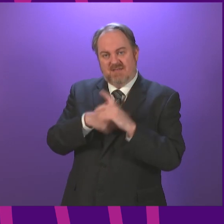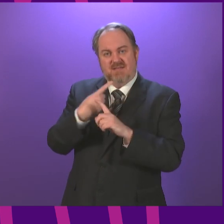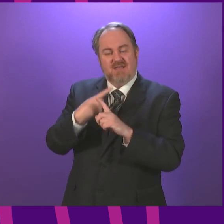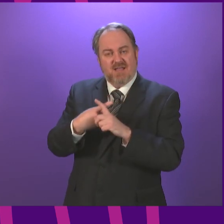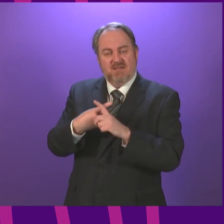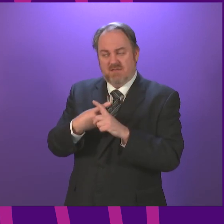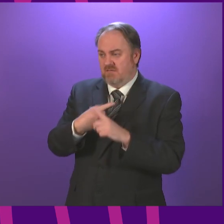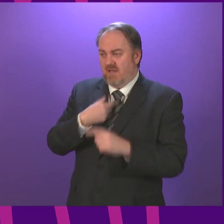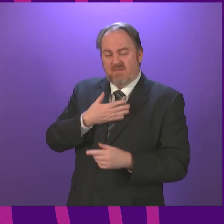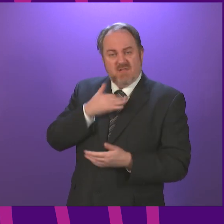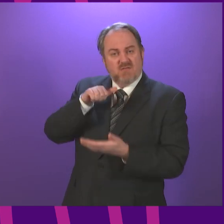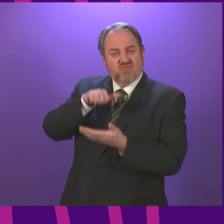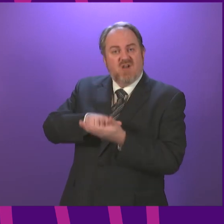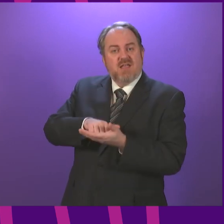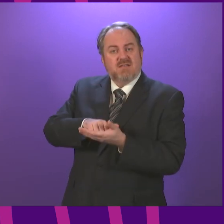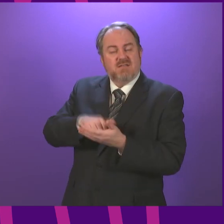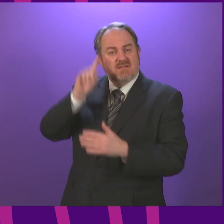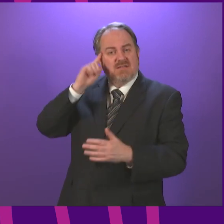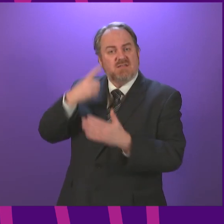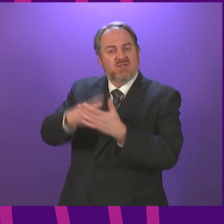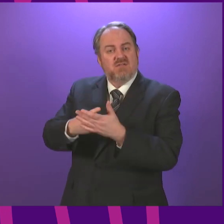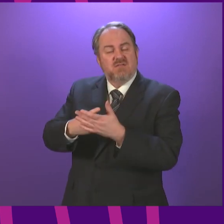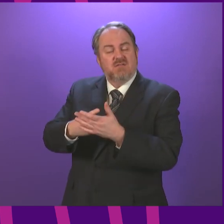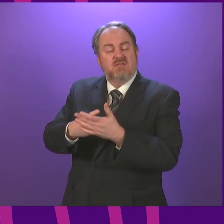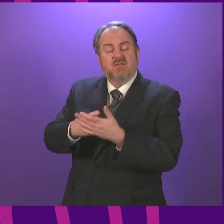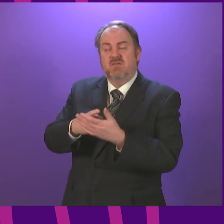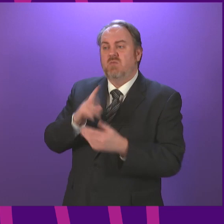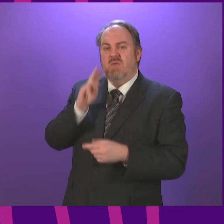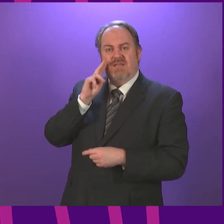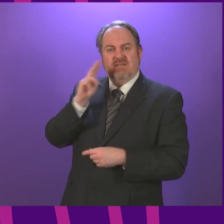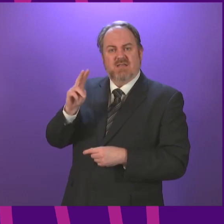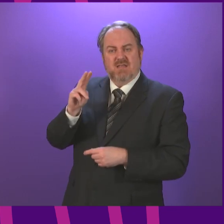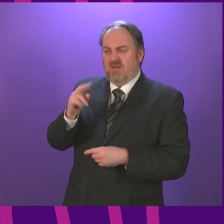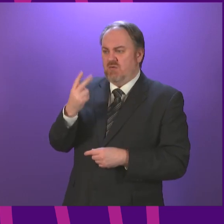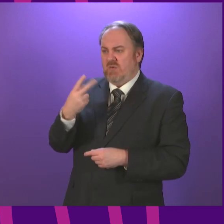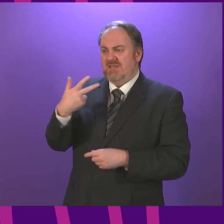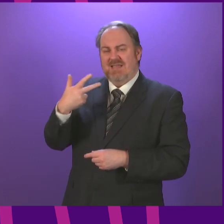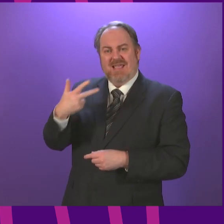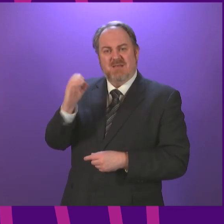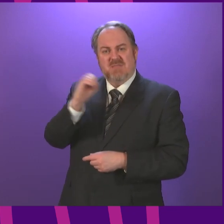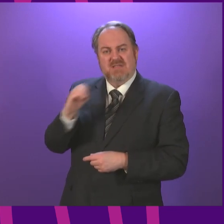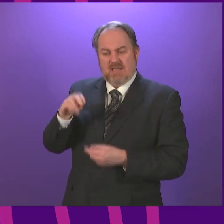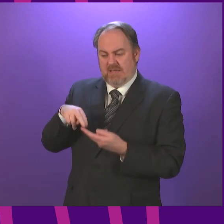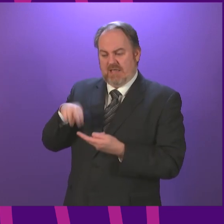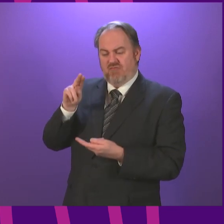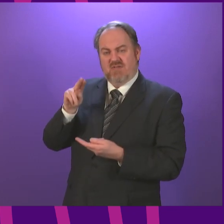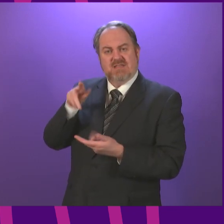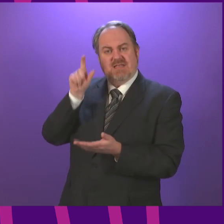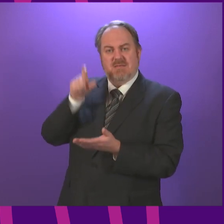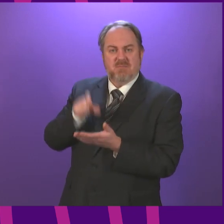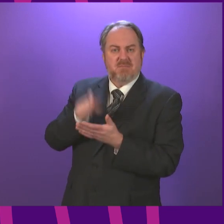to the end of January 2021, transactions were 28 per cent higher than they were in the previous